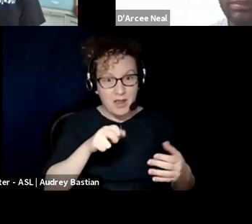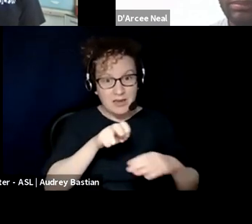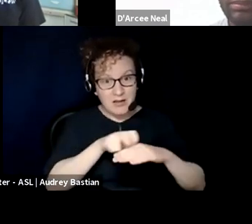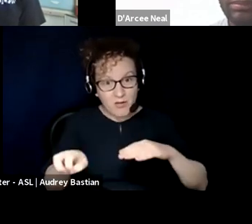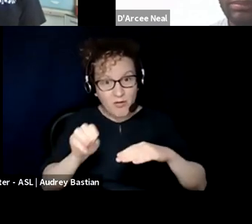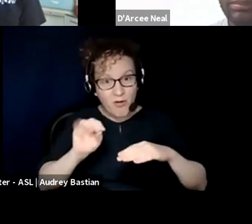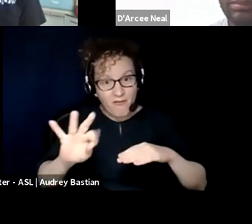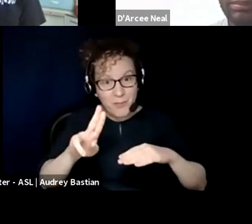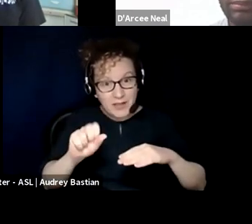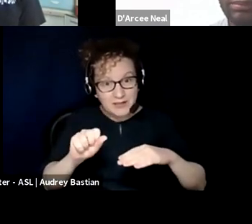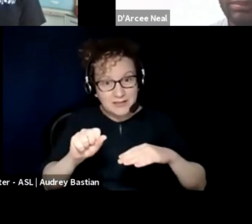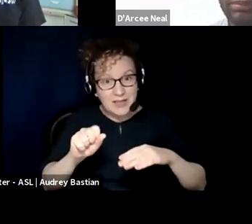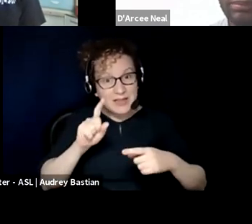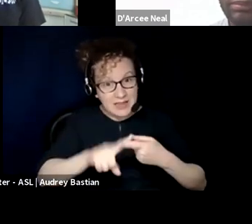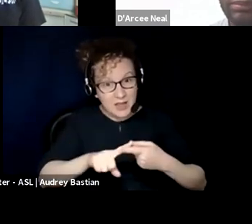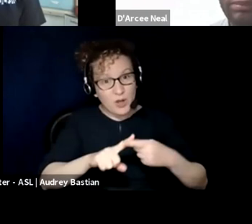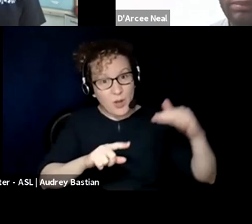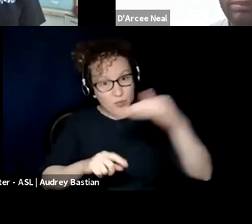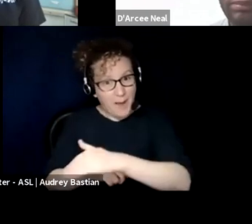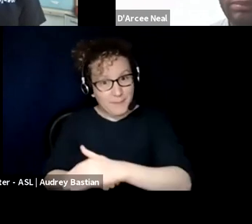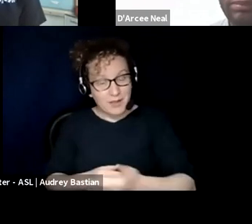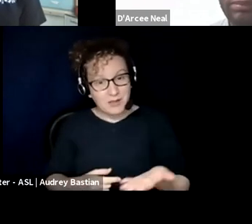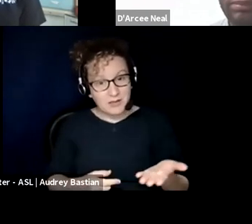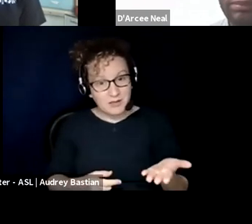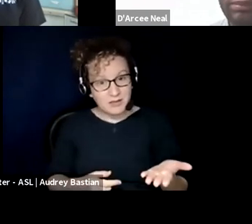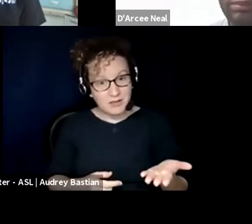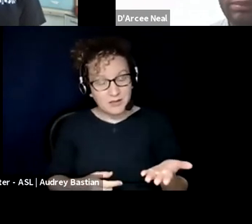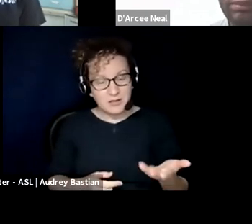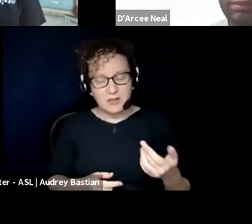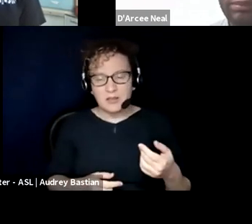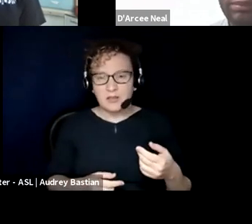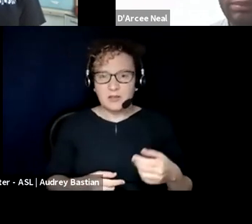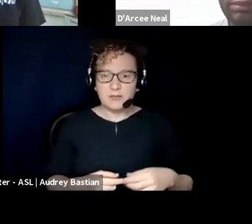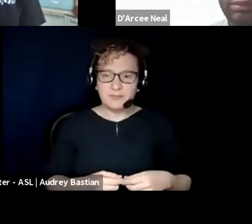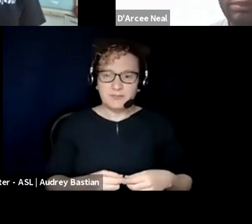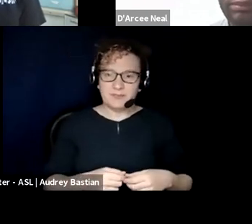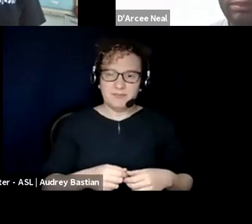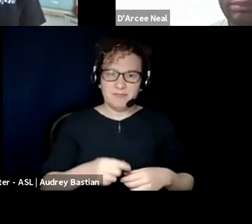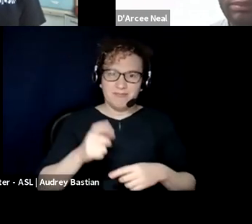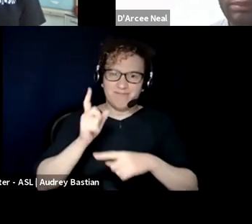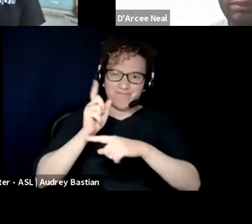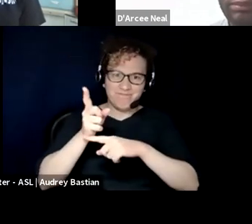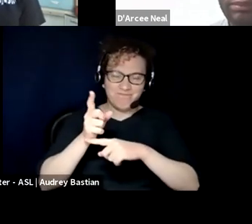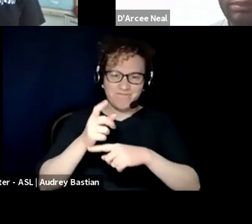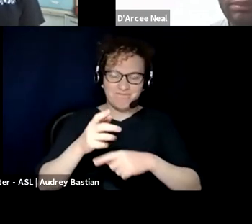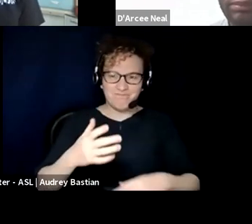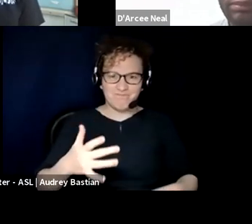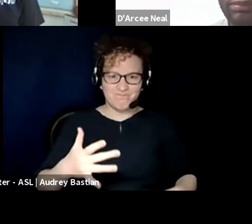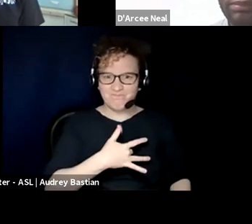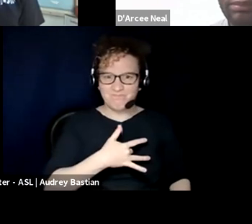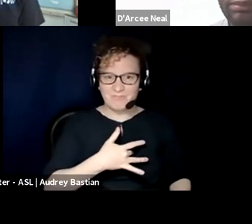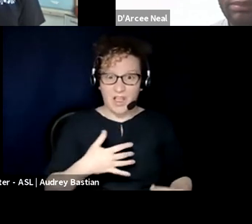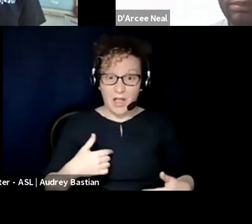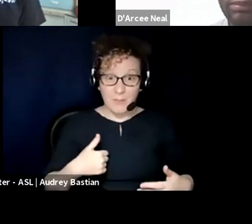chose to put down the ramp. And it was like a moment of fear because we